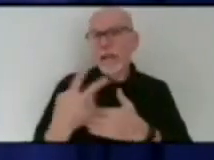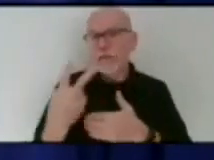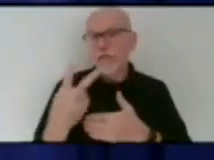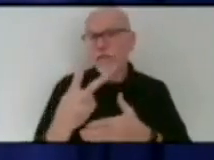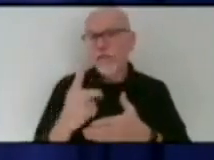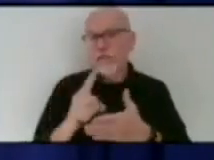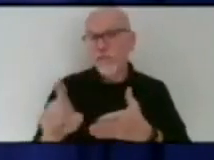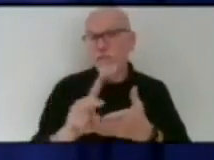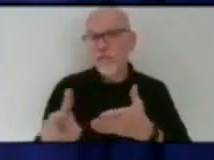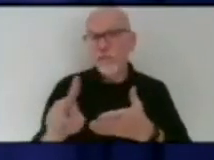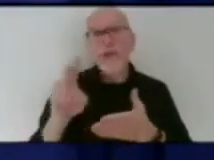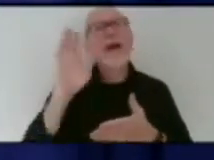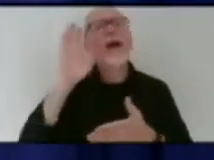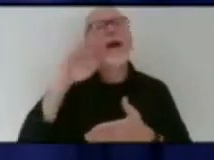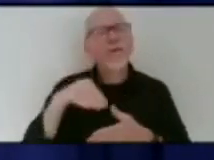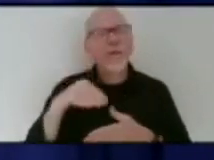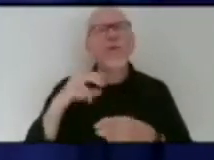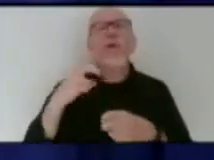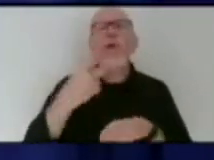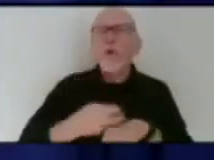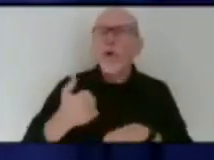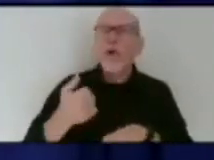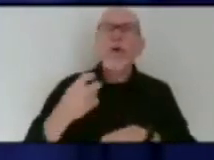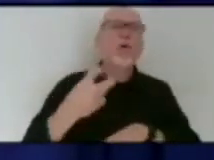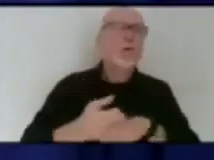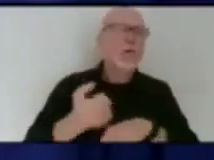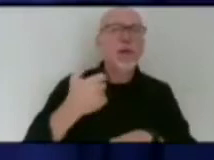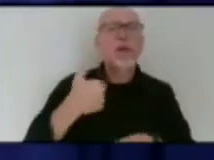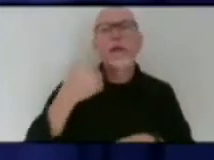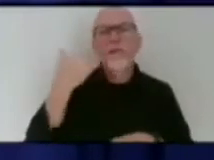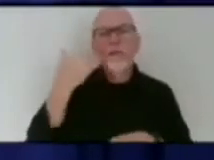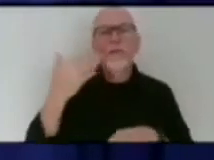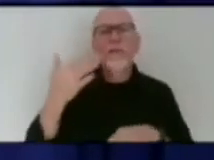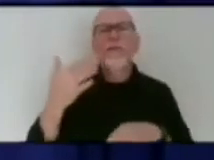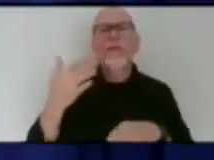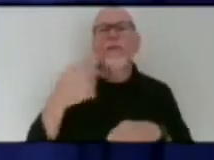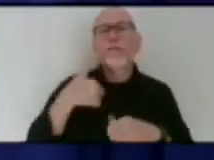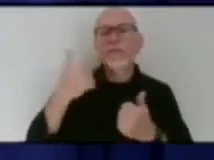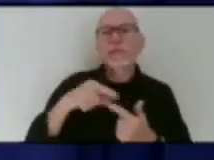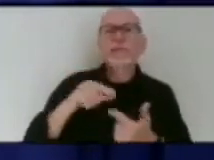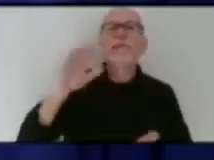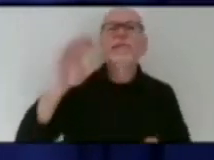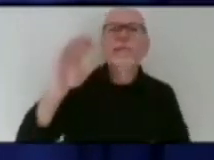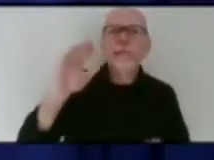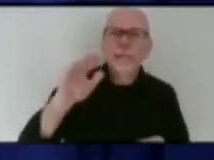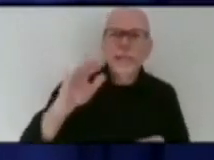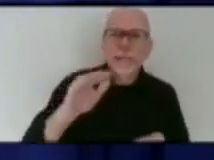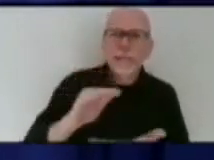harder and harder to bend that curve as Mawr and Mawr and Mawr per county.